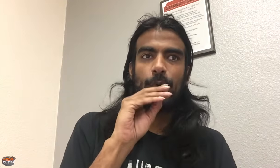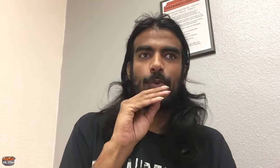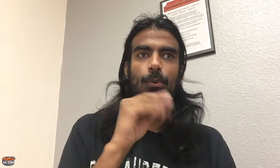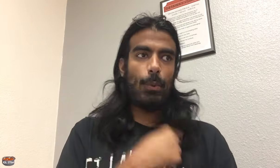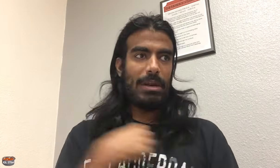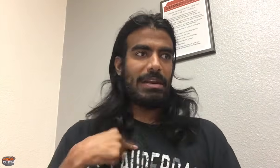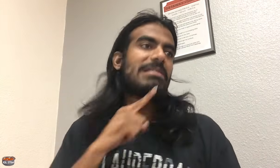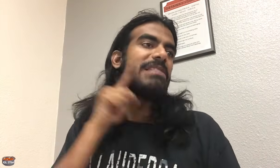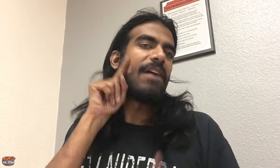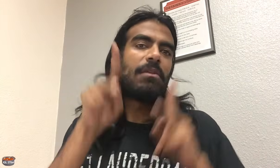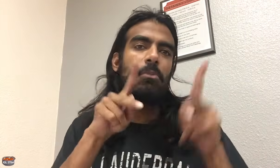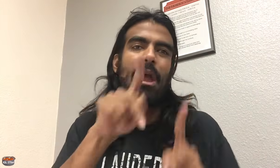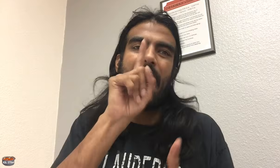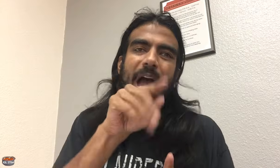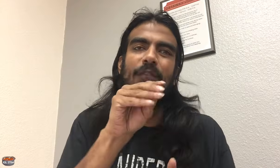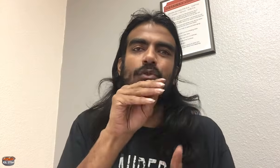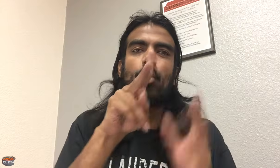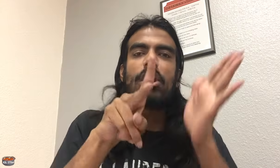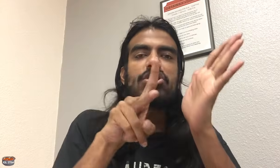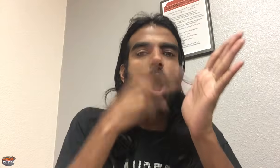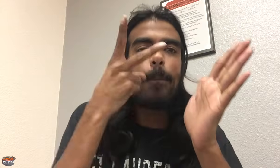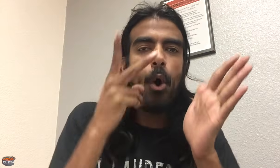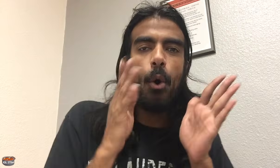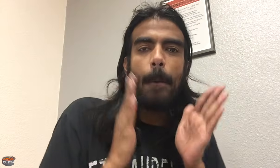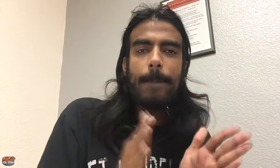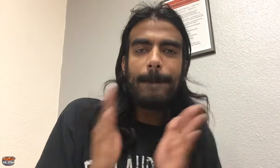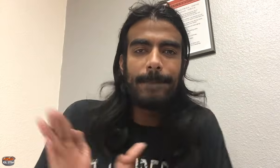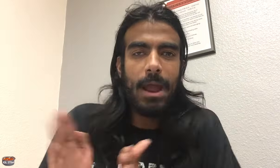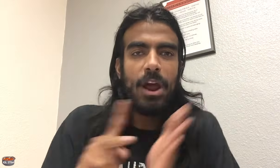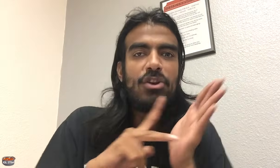We almost have to, as Deaf people, what you call